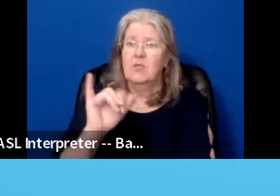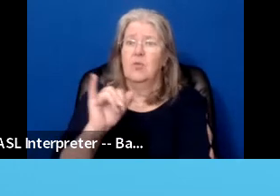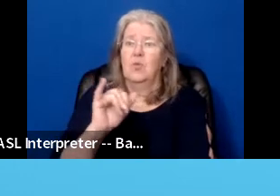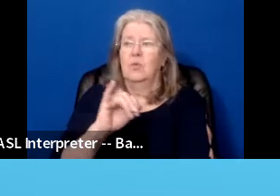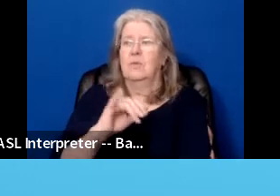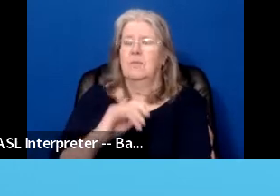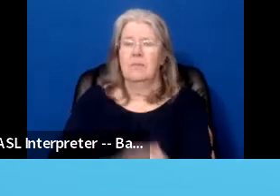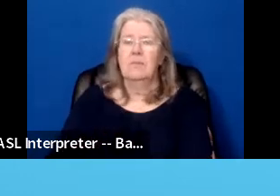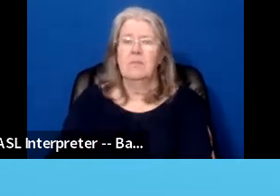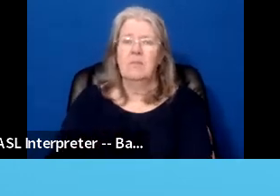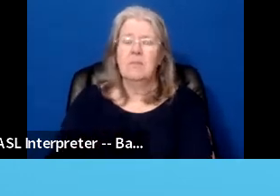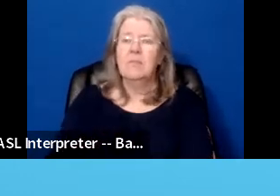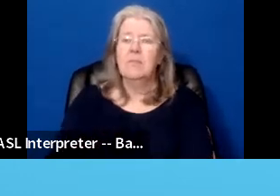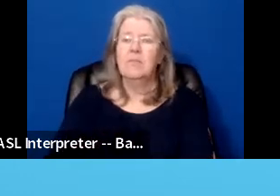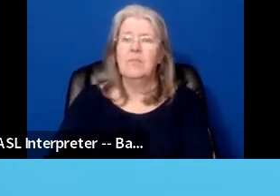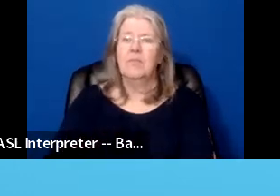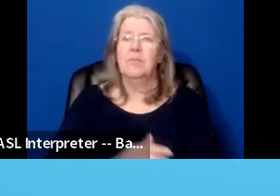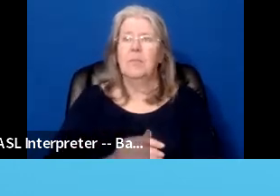childhood vaccines on a regular schedule as well.